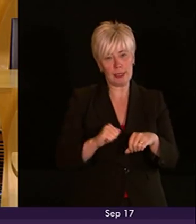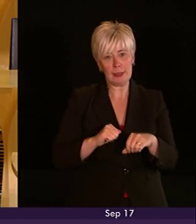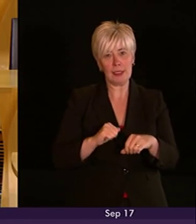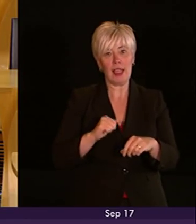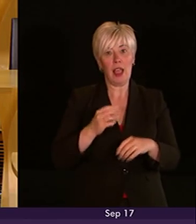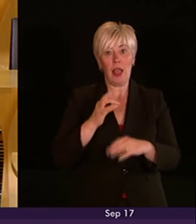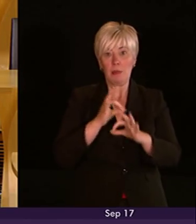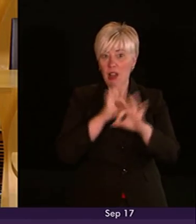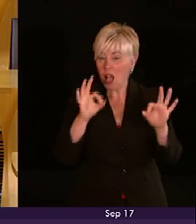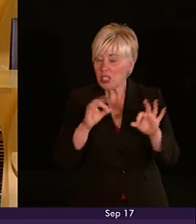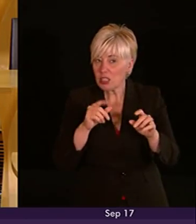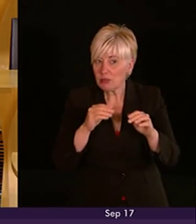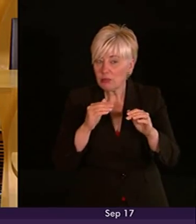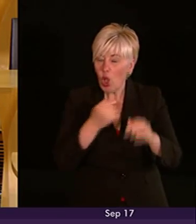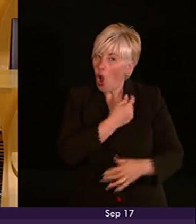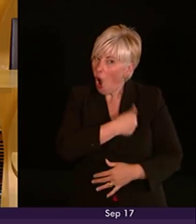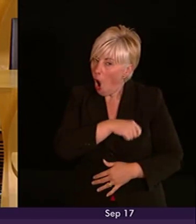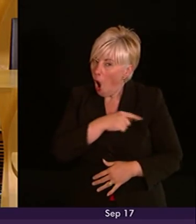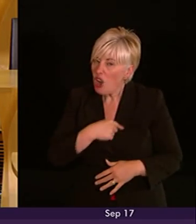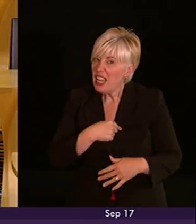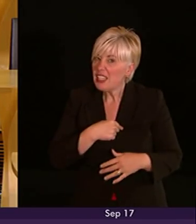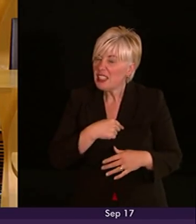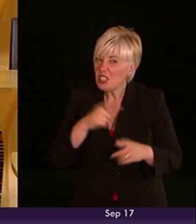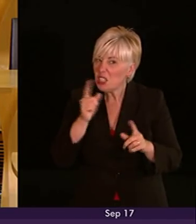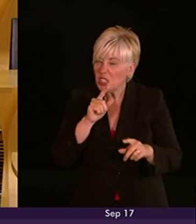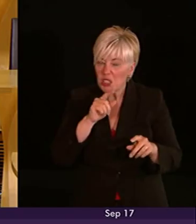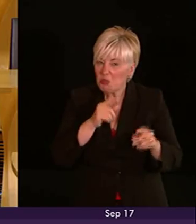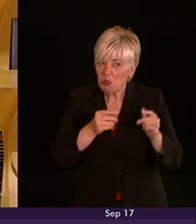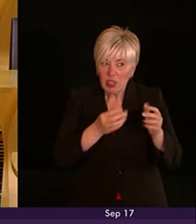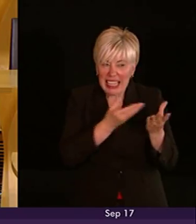honest appraisal of where the gaps in provision exist and